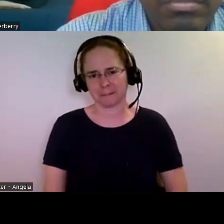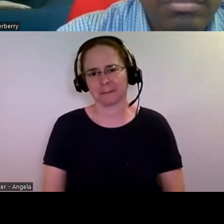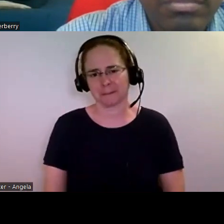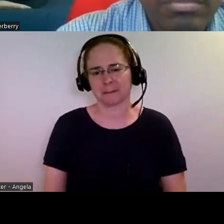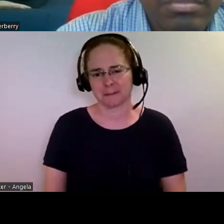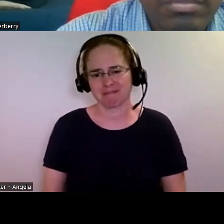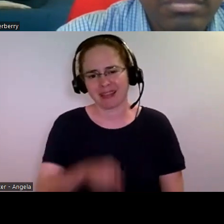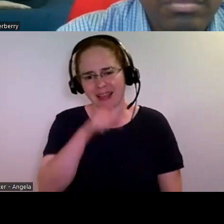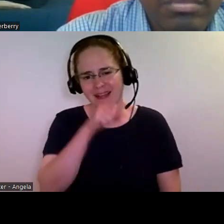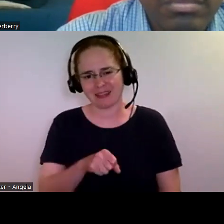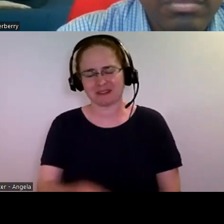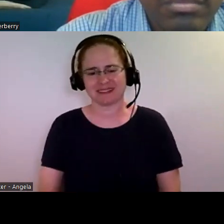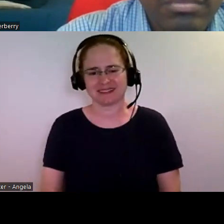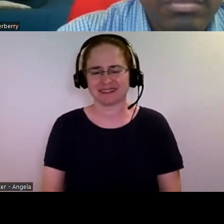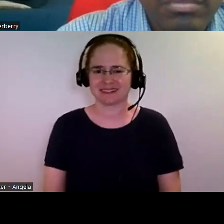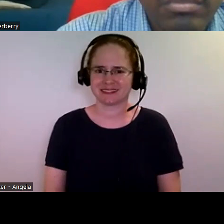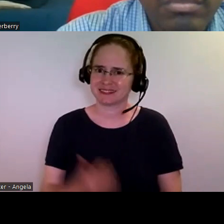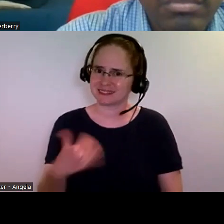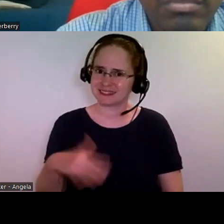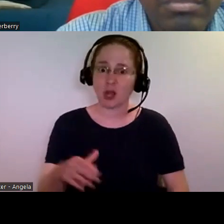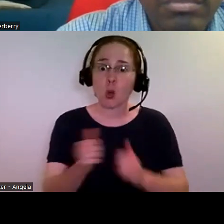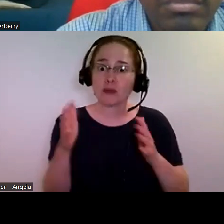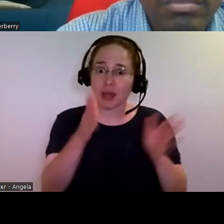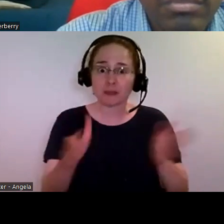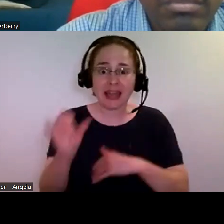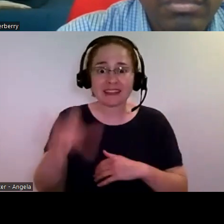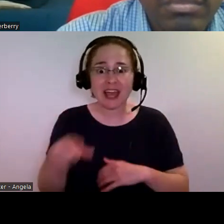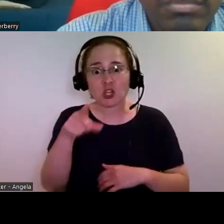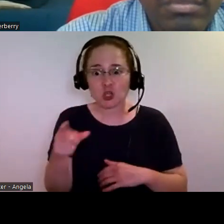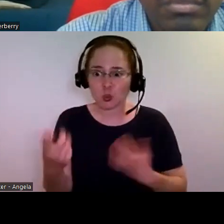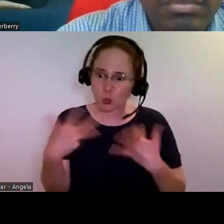(Anjali Forber-Pratt) I love it and without even planning it you all wove in really strong calls